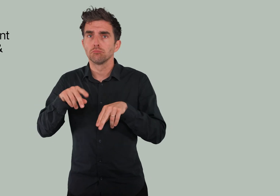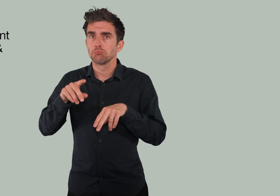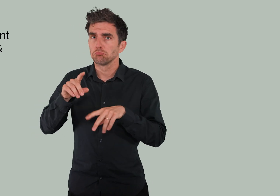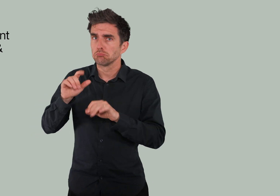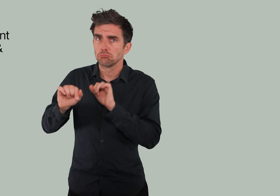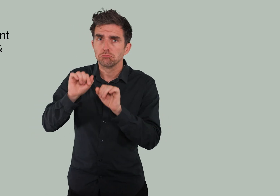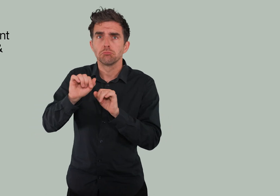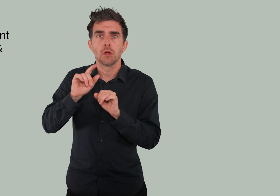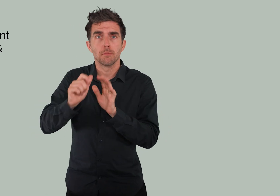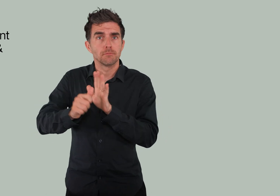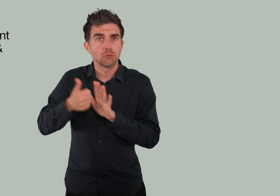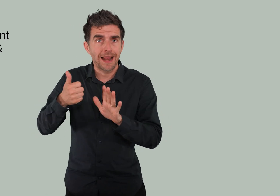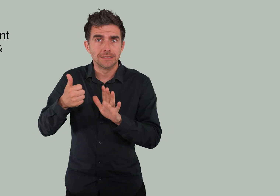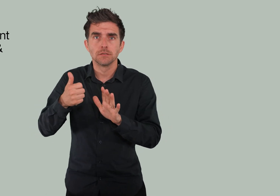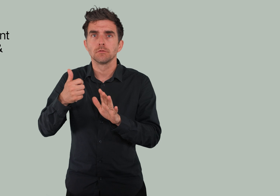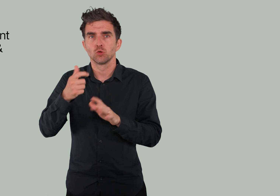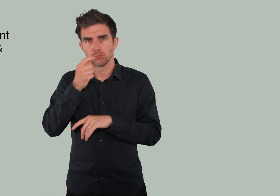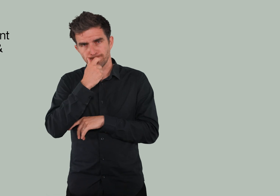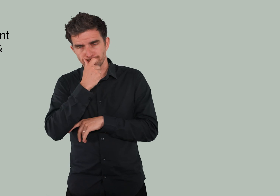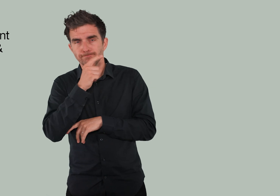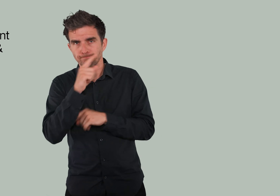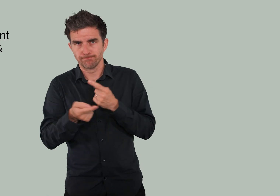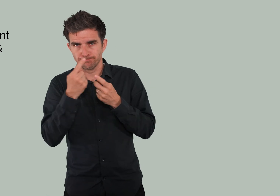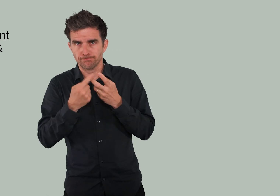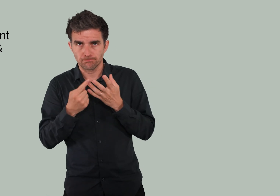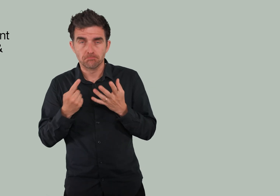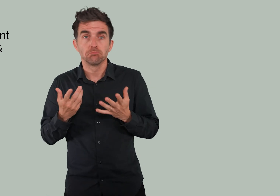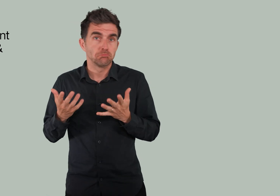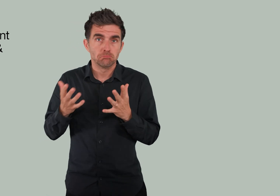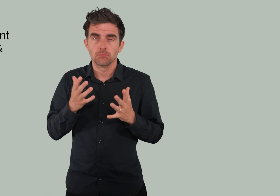varying degrees of specialism to determine the potential impact on customers.